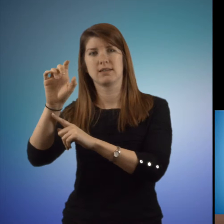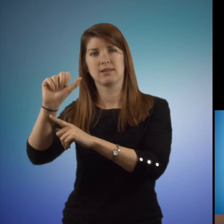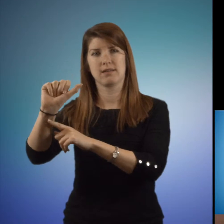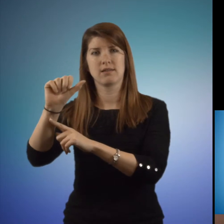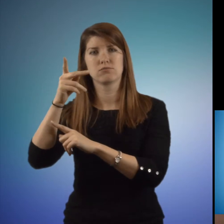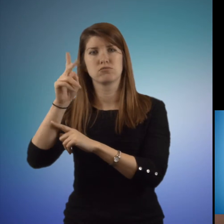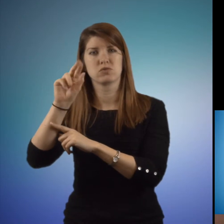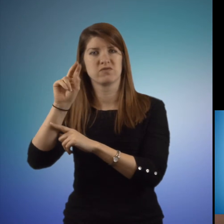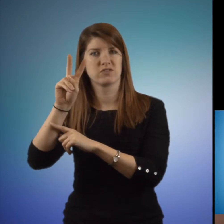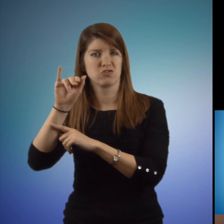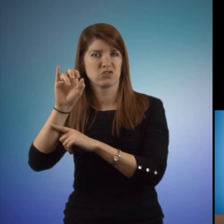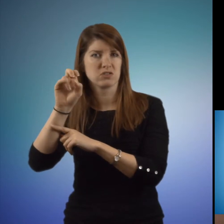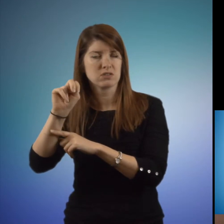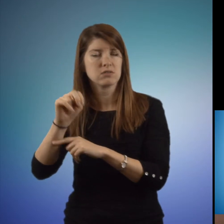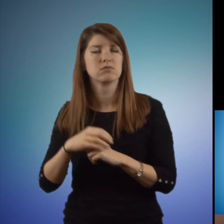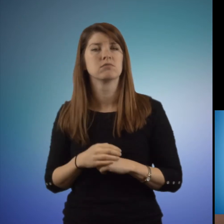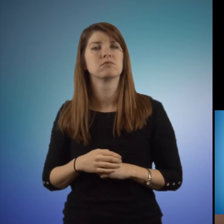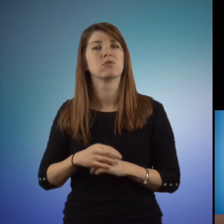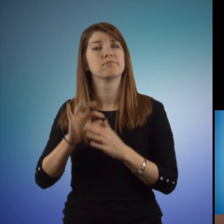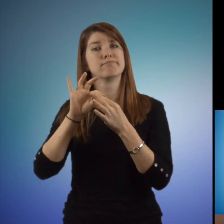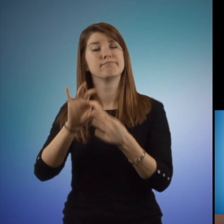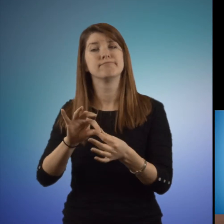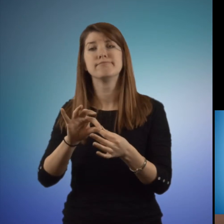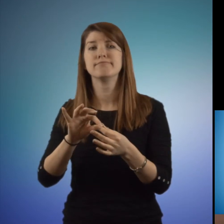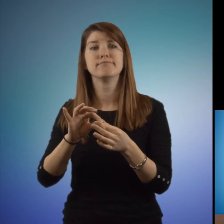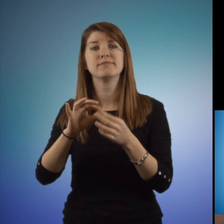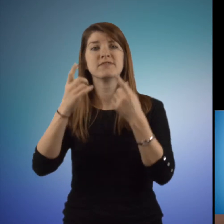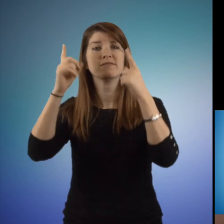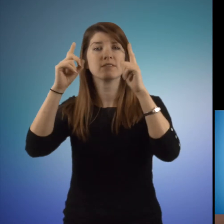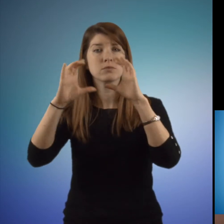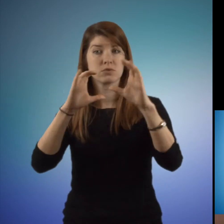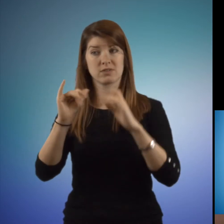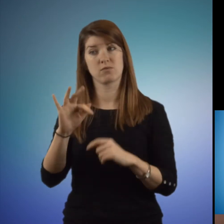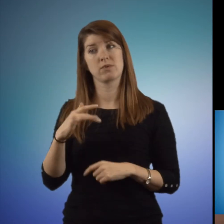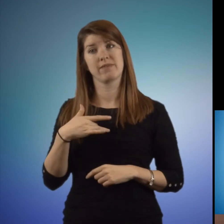So regarding effective communication, if we feel that the services that have been designed